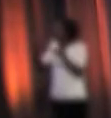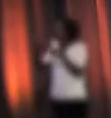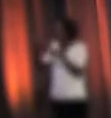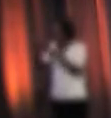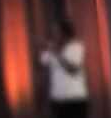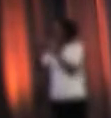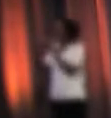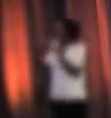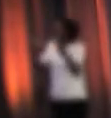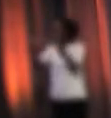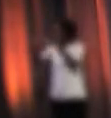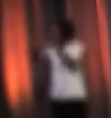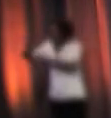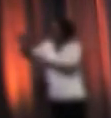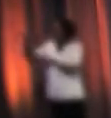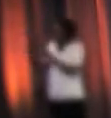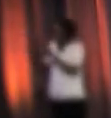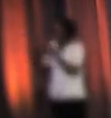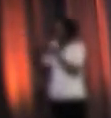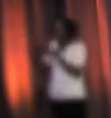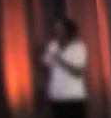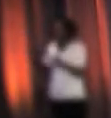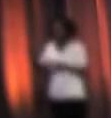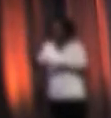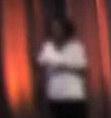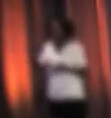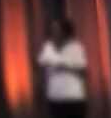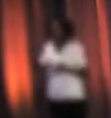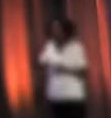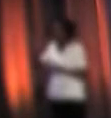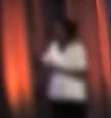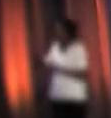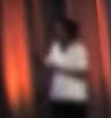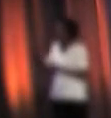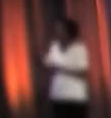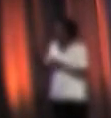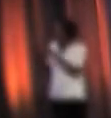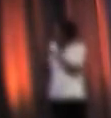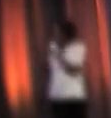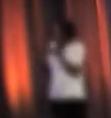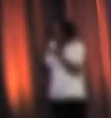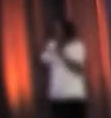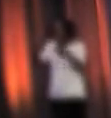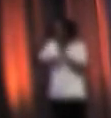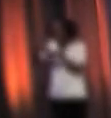participation for everyone. The Jodis as they are affectionately called recognize the